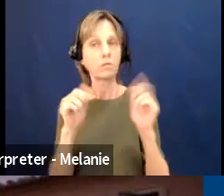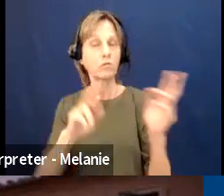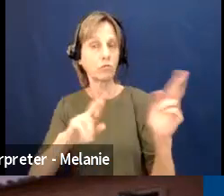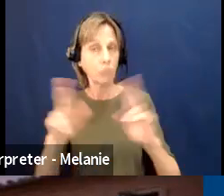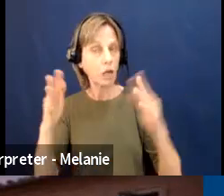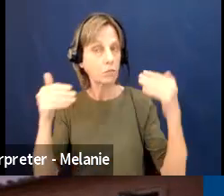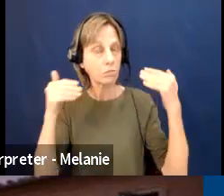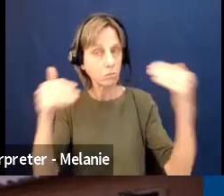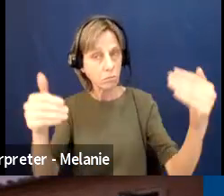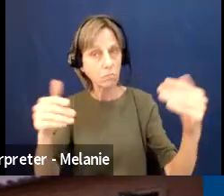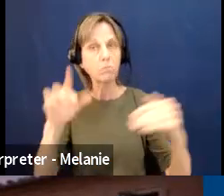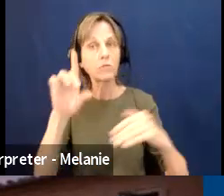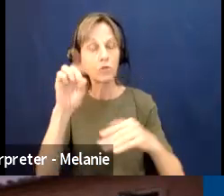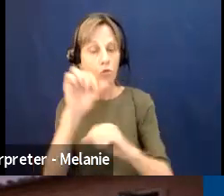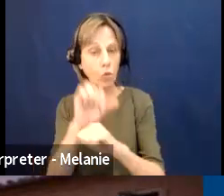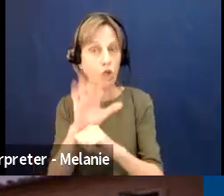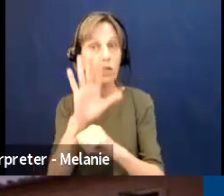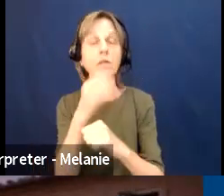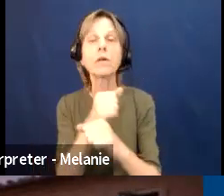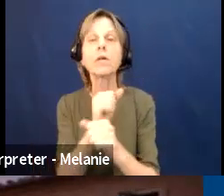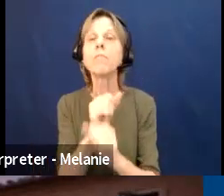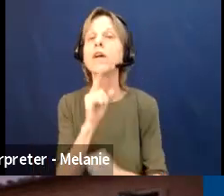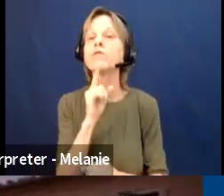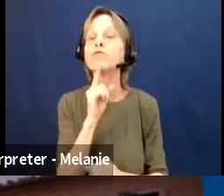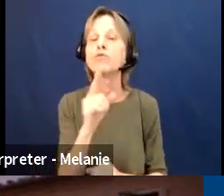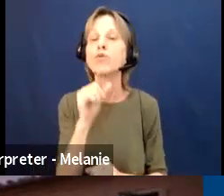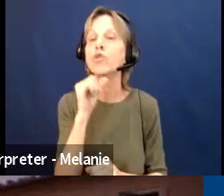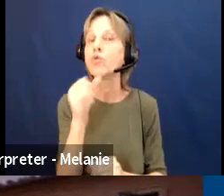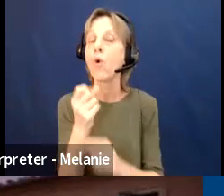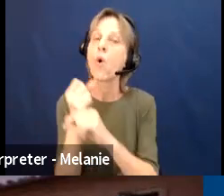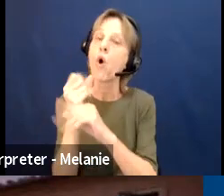that what you're doing is not going to cause a weed issue or take over some of the forest